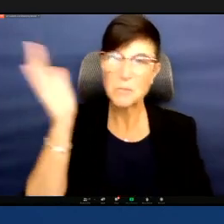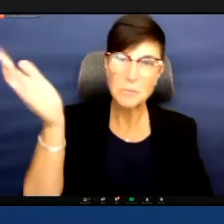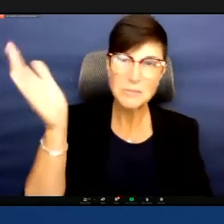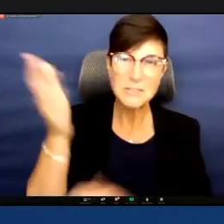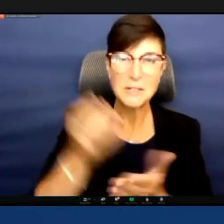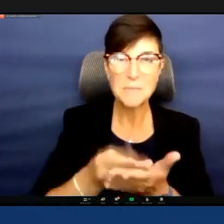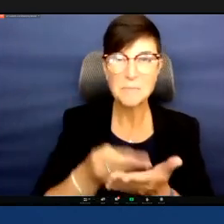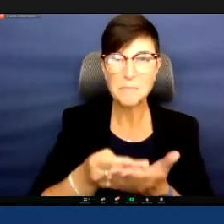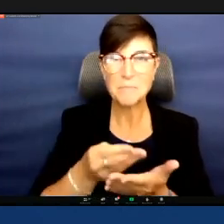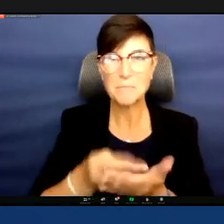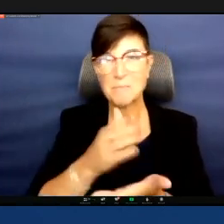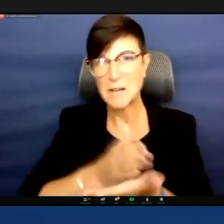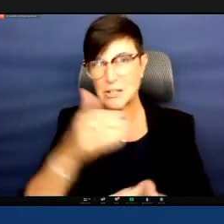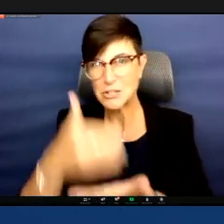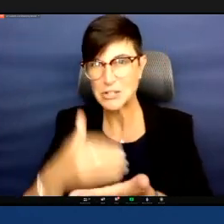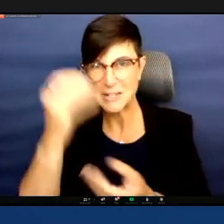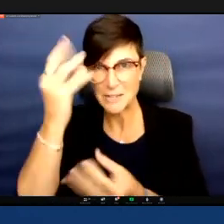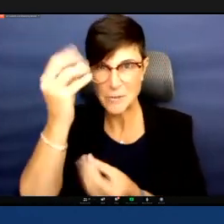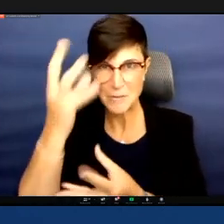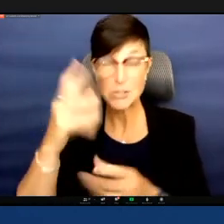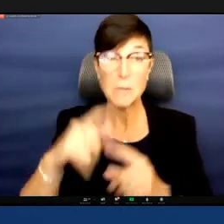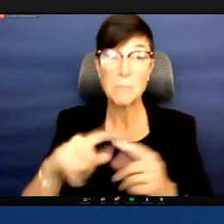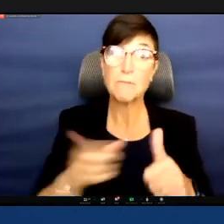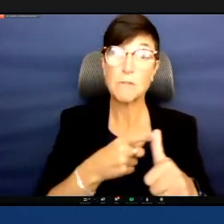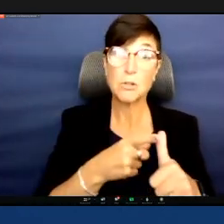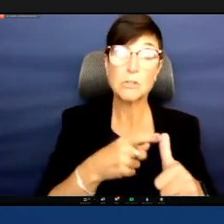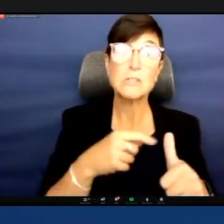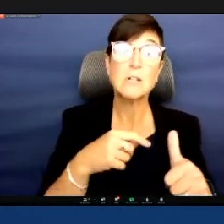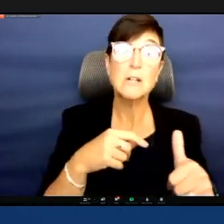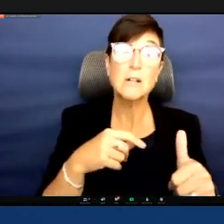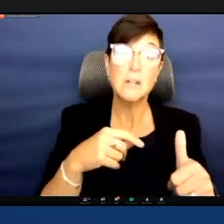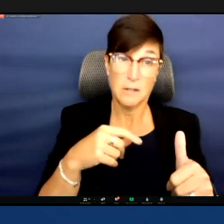But before we do that, we'll go over a few housekeeping item